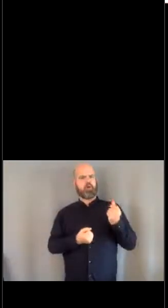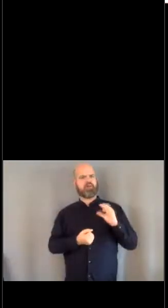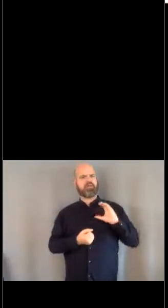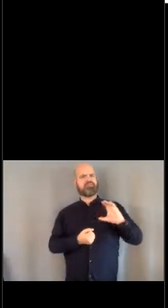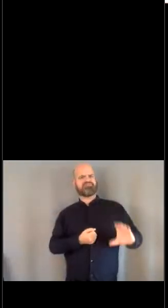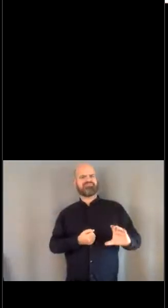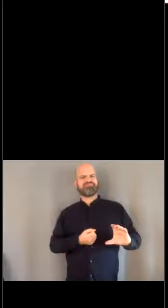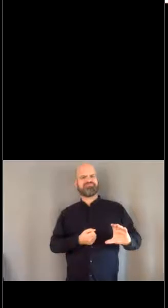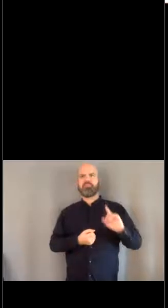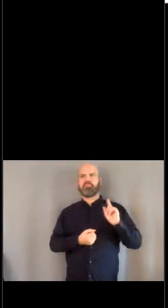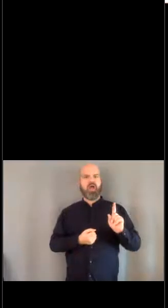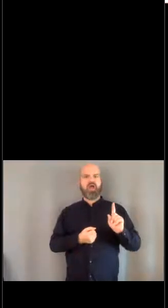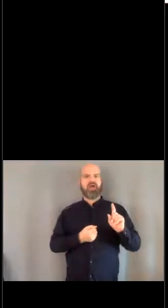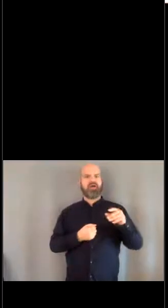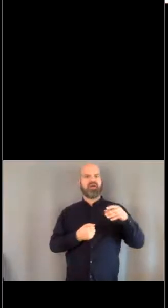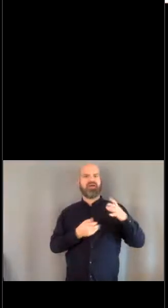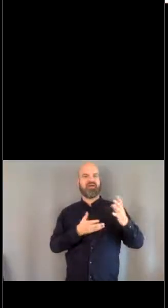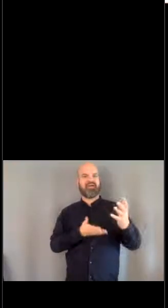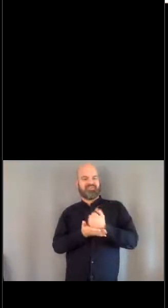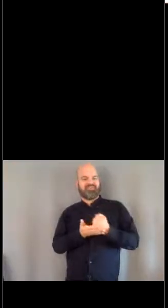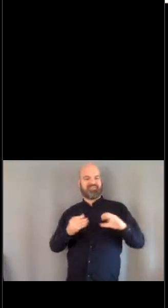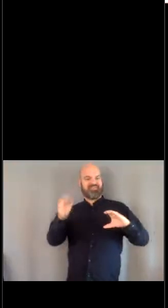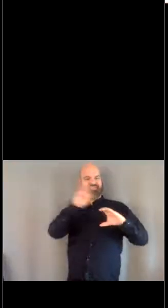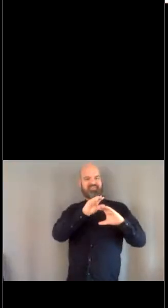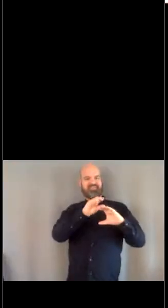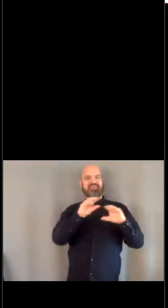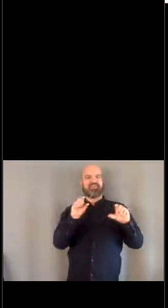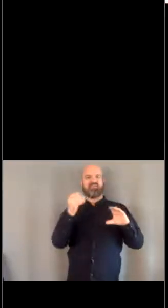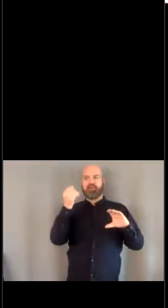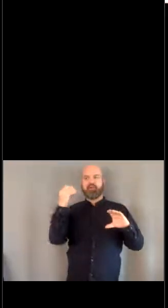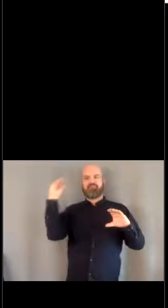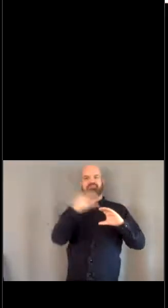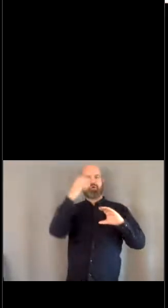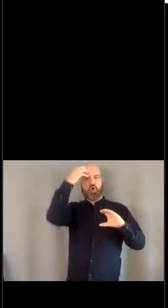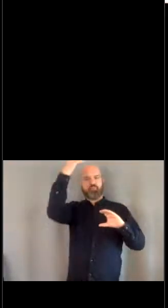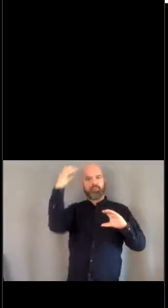Let's look over to a person, household B